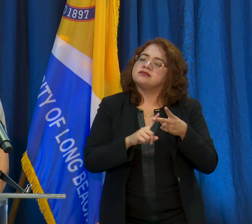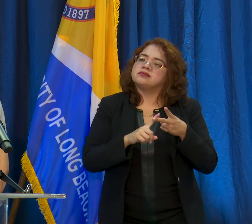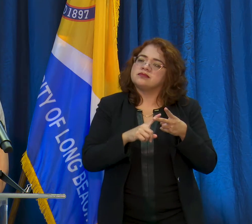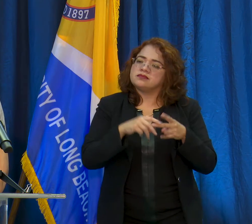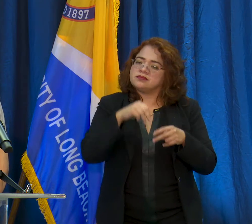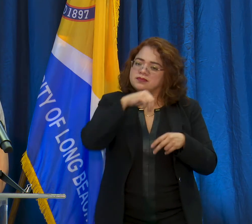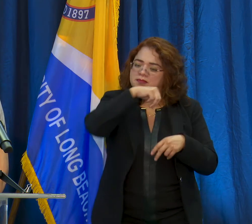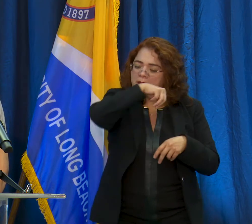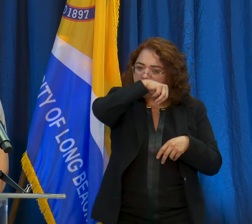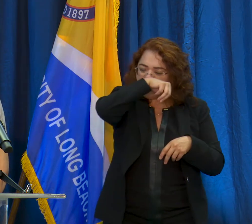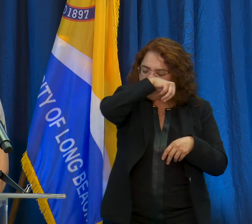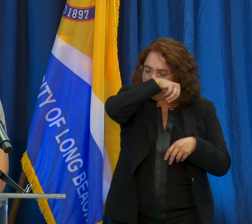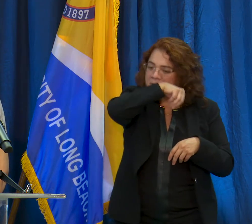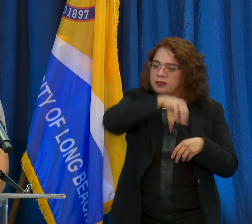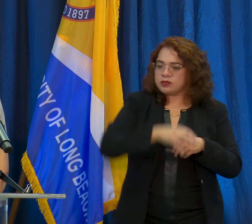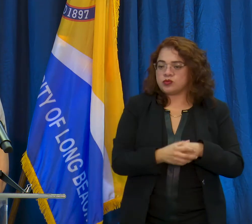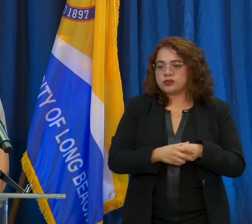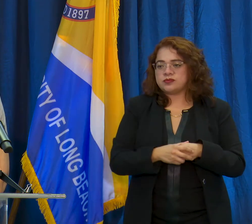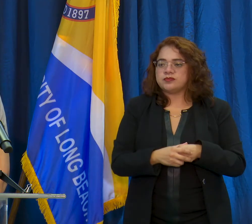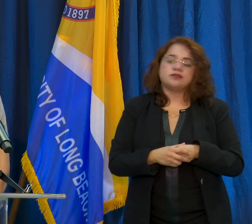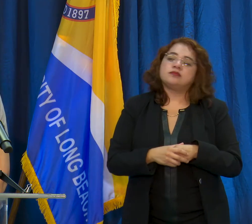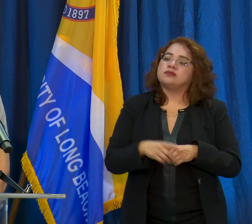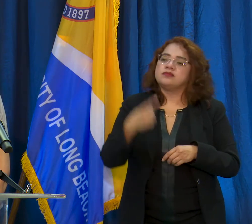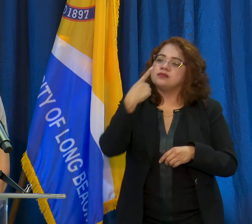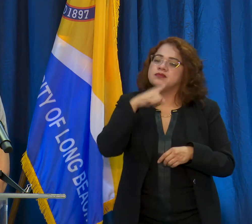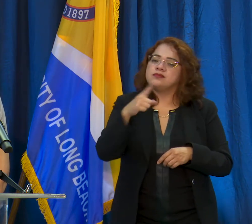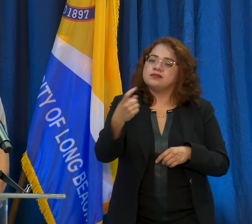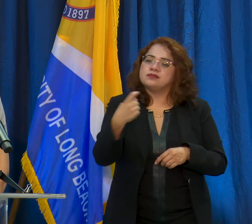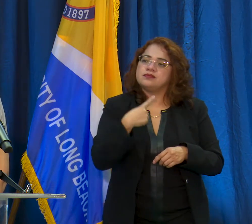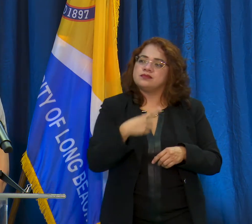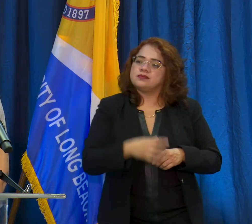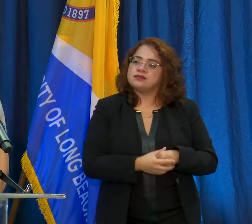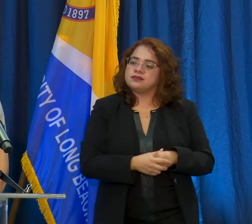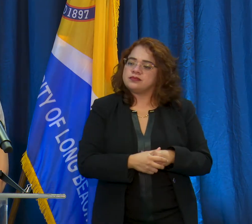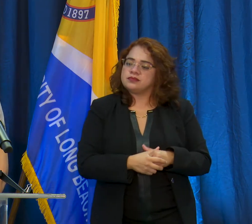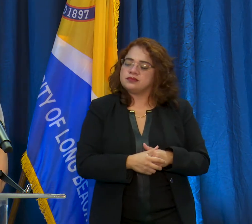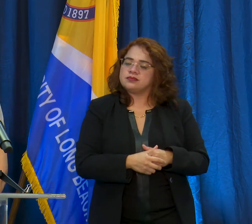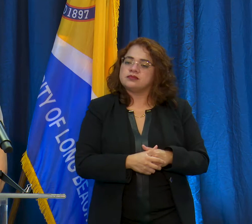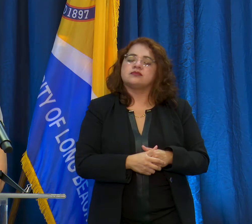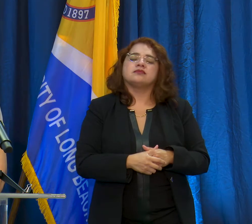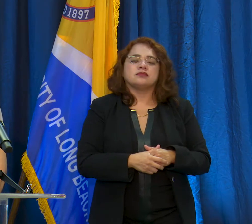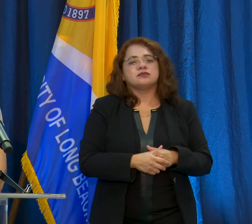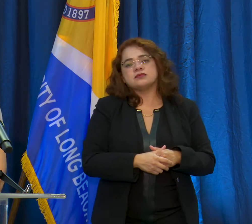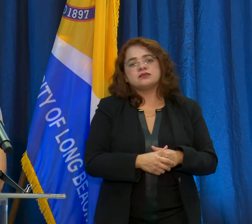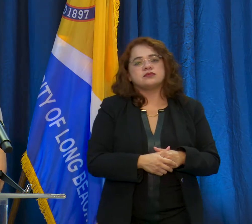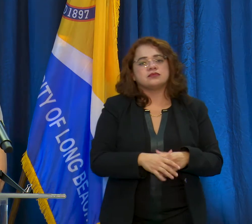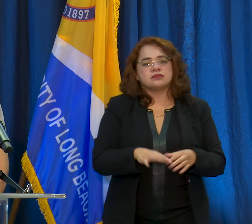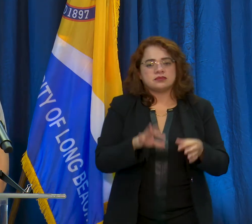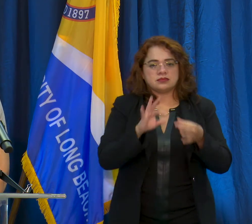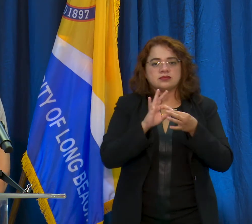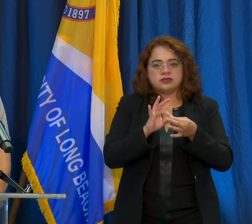was about, can you repeat your question Haley? Sure-- it was about the